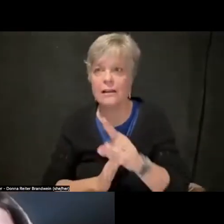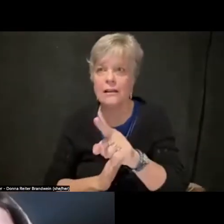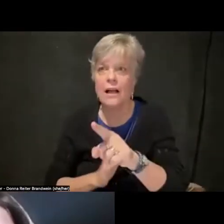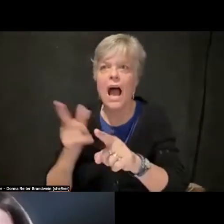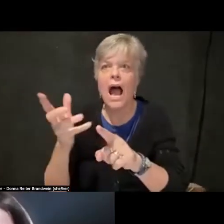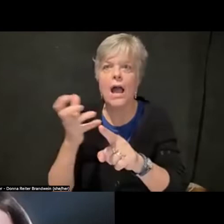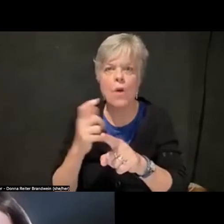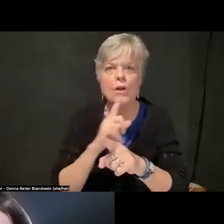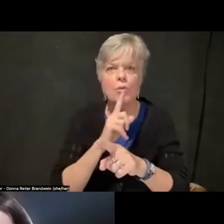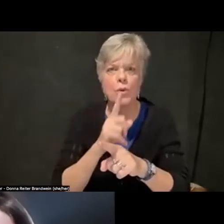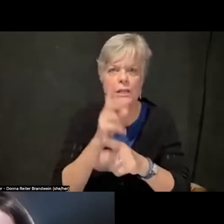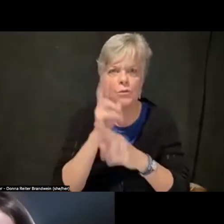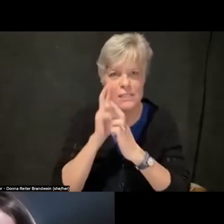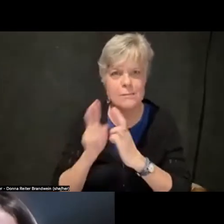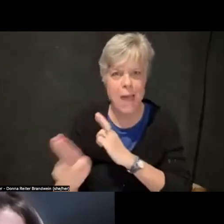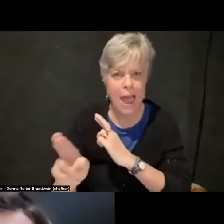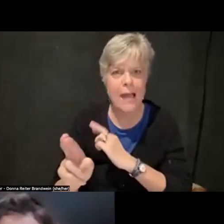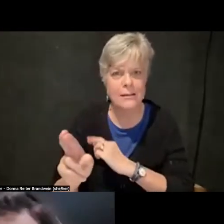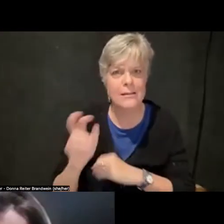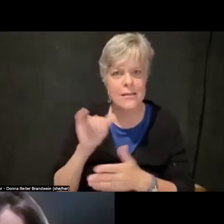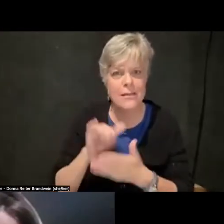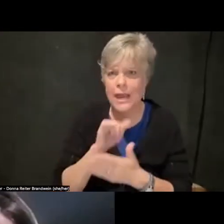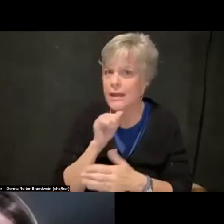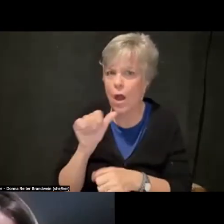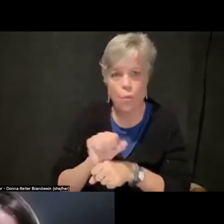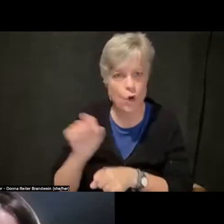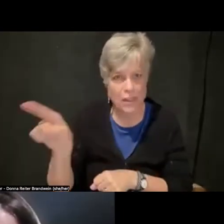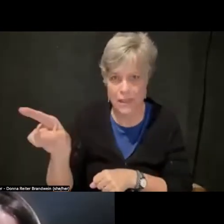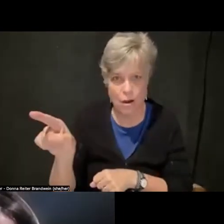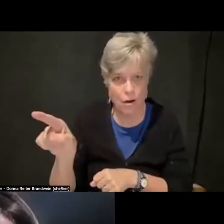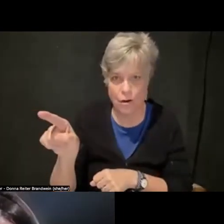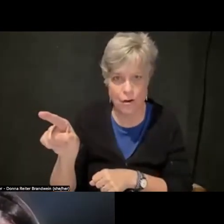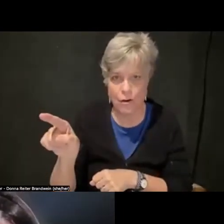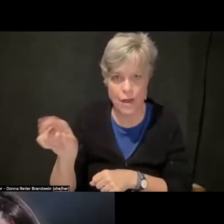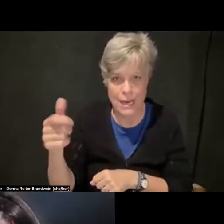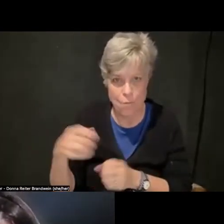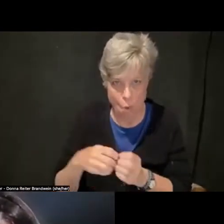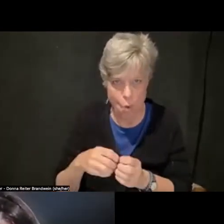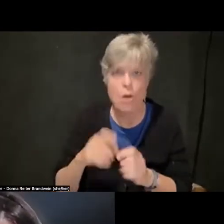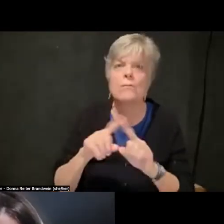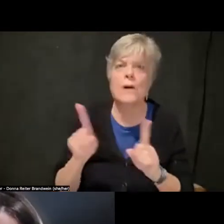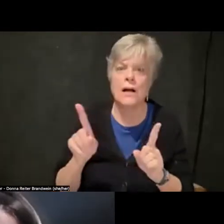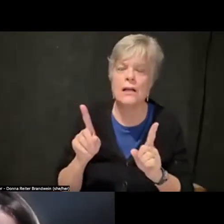so I can only speak from my perspective from the startup